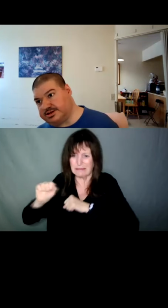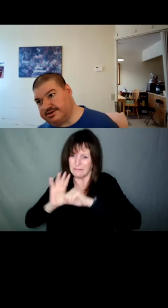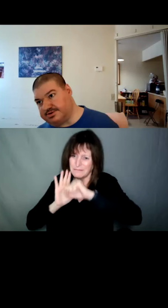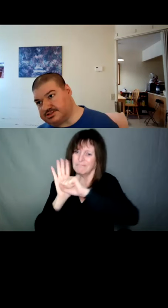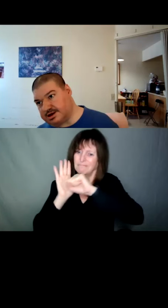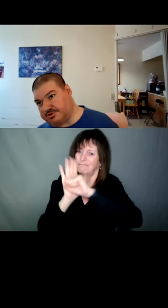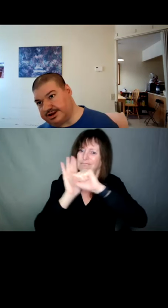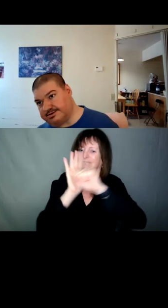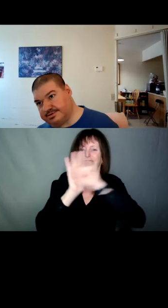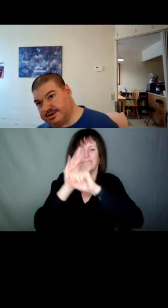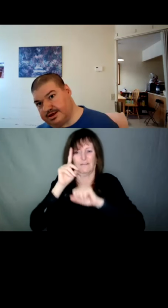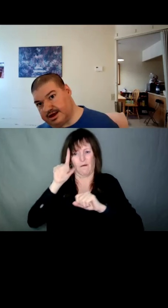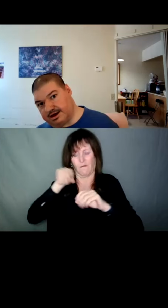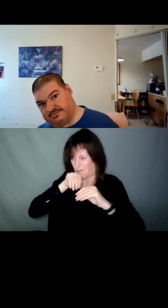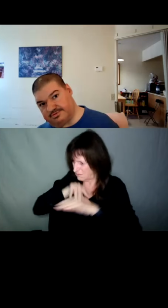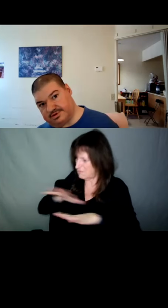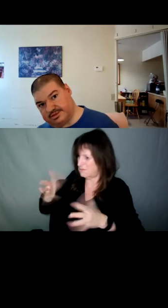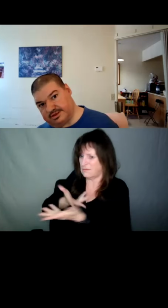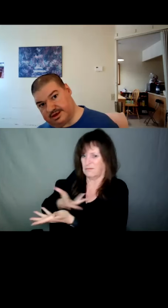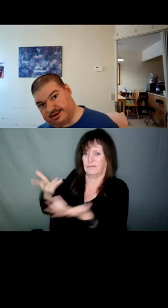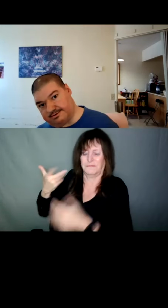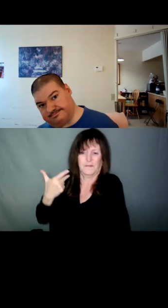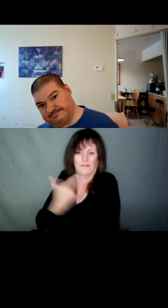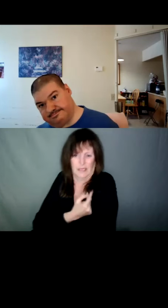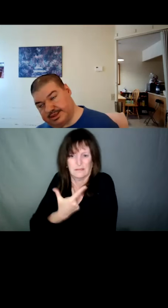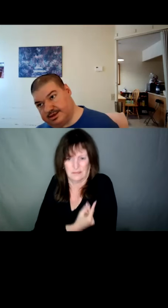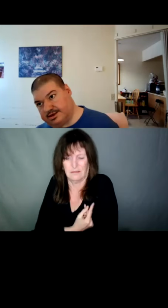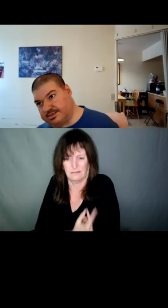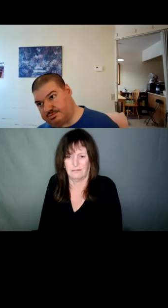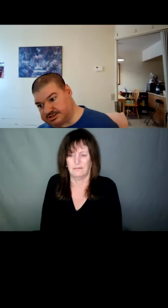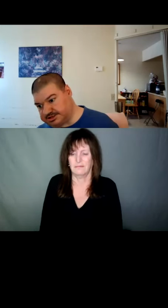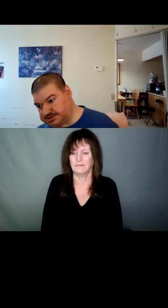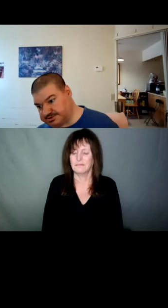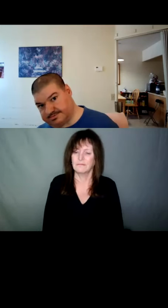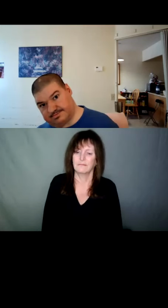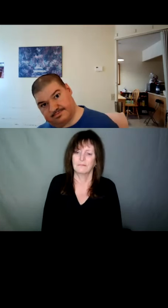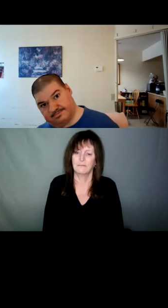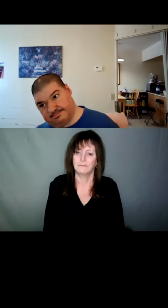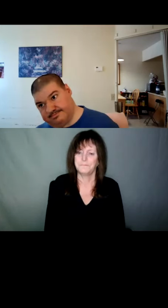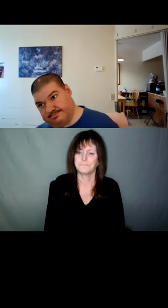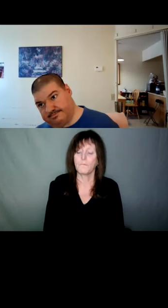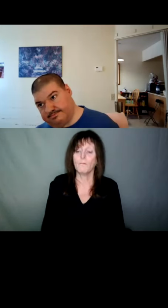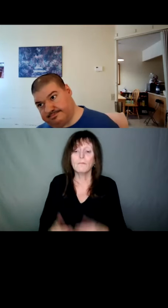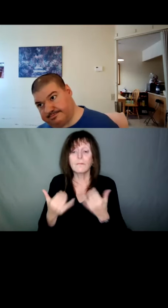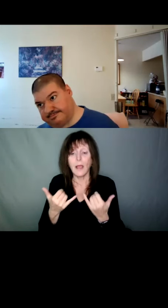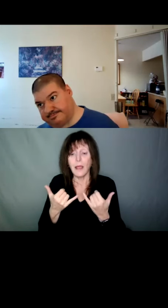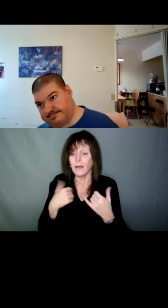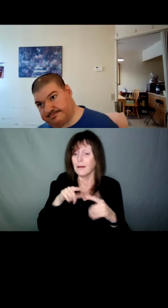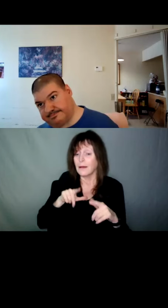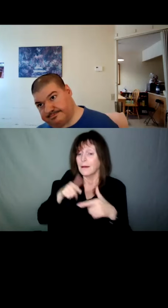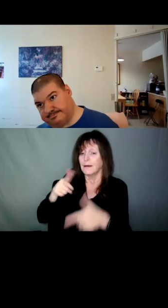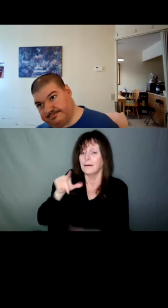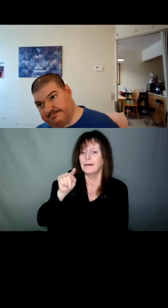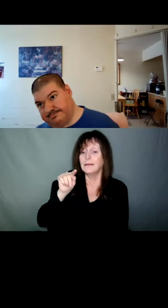There still a lot of work to do to get people with disabilities vaccinated.